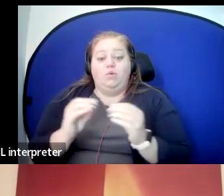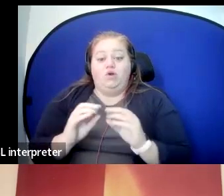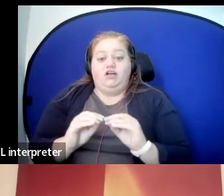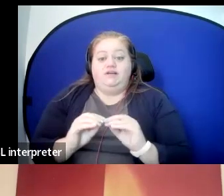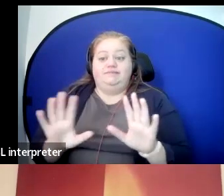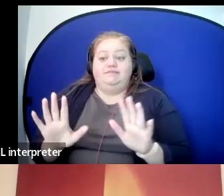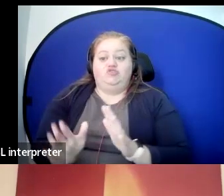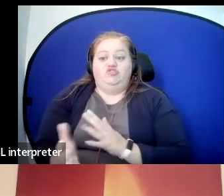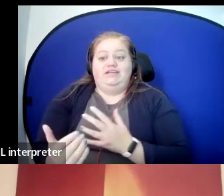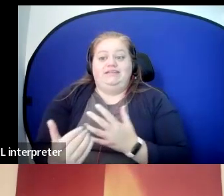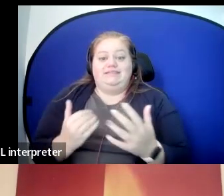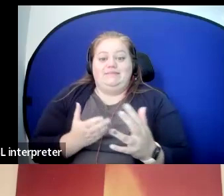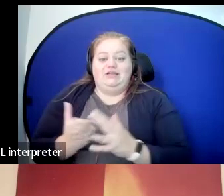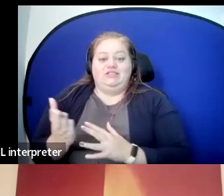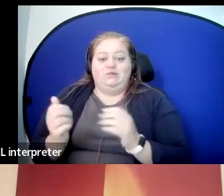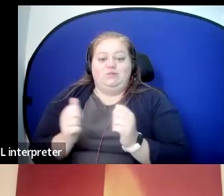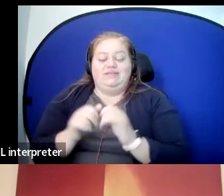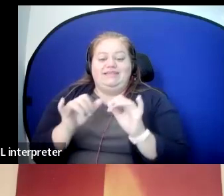regarding the system prompt, so basically